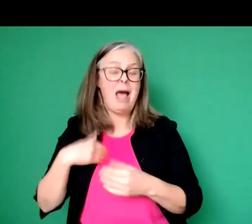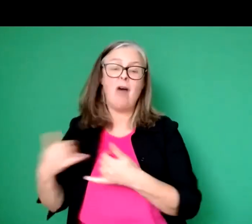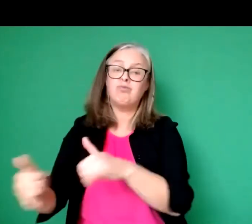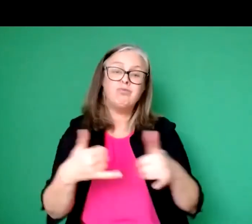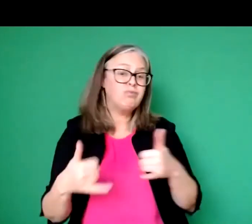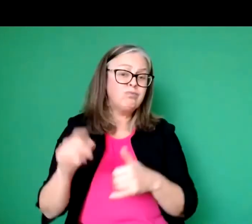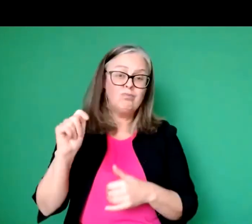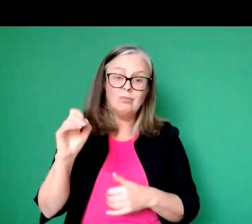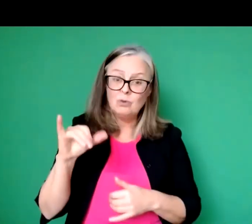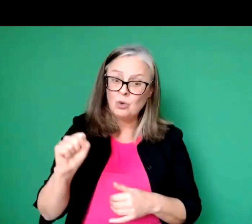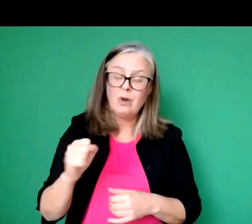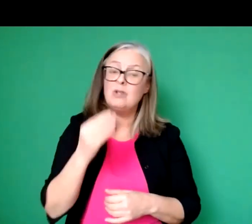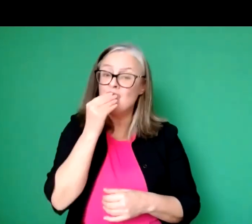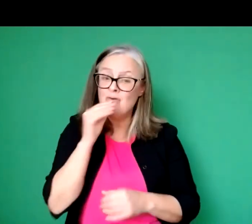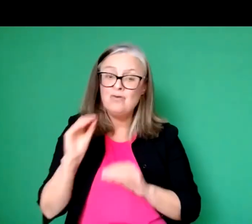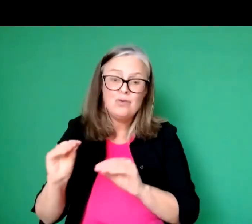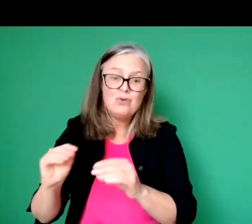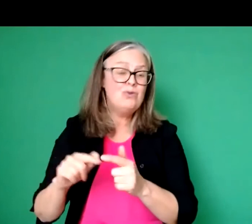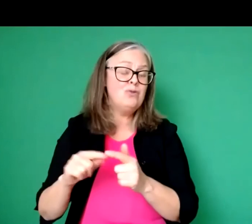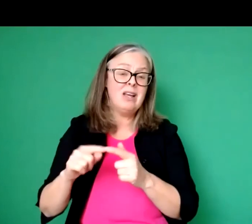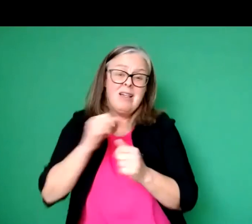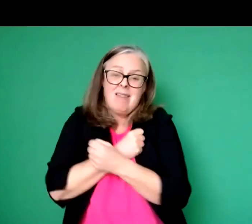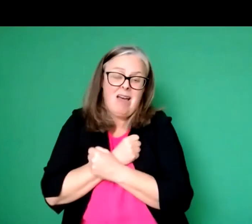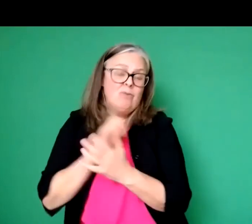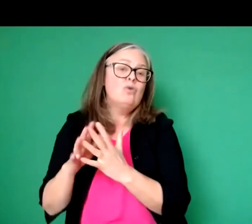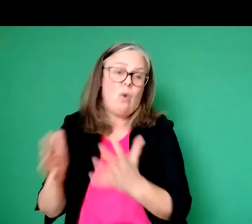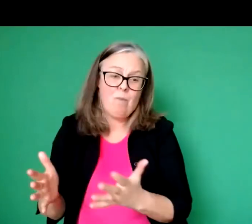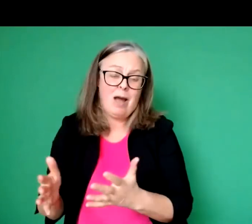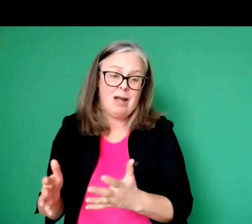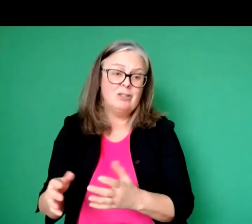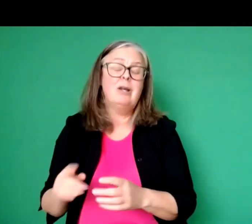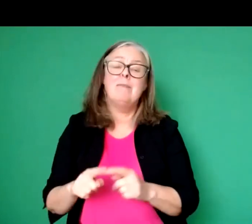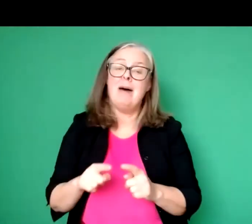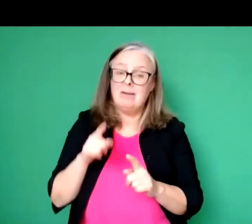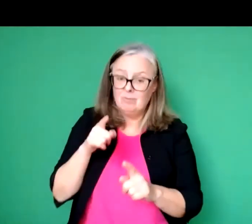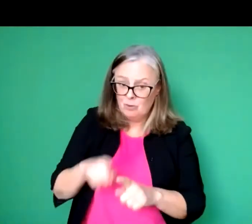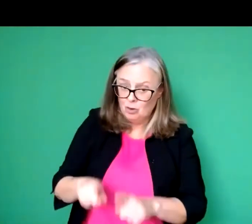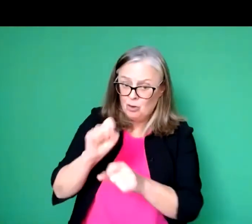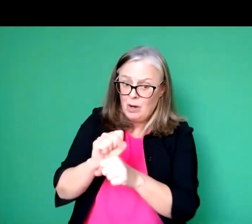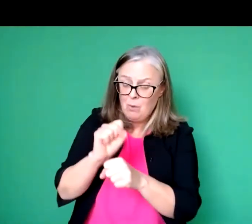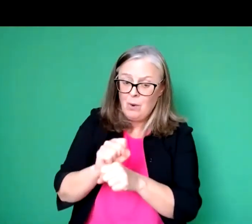and fun and love but when it's working please don't interfere with it and i i'm still shocked at